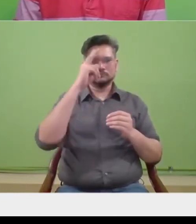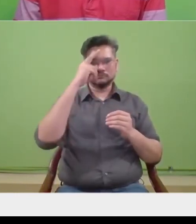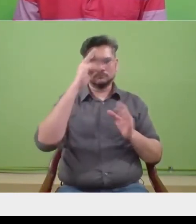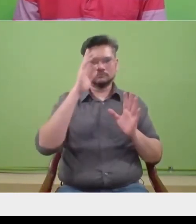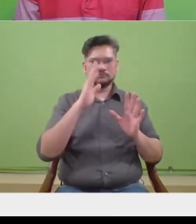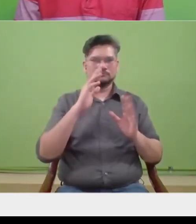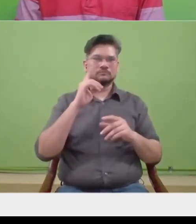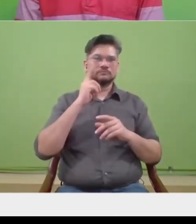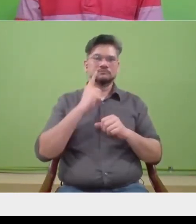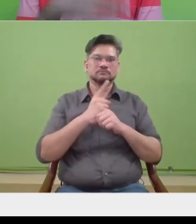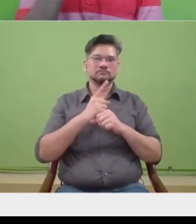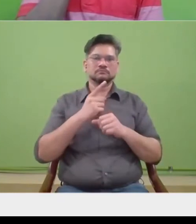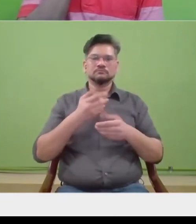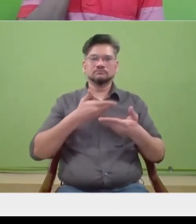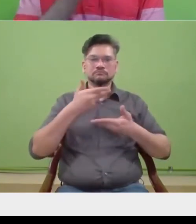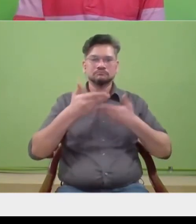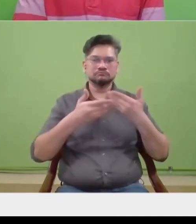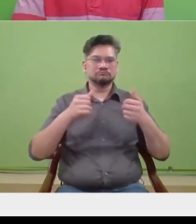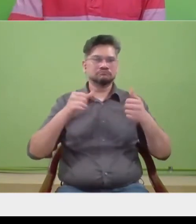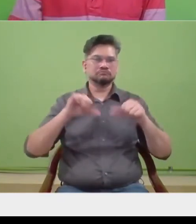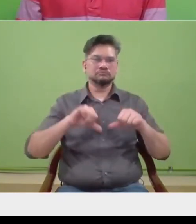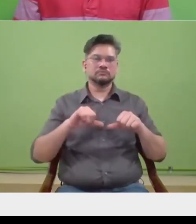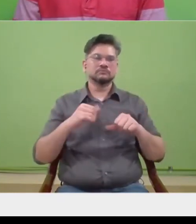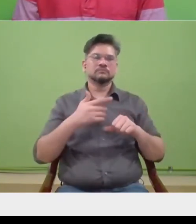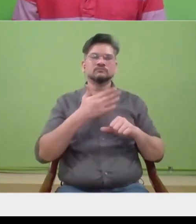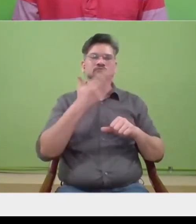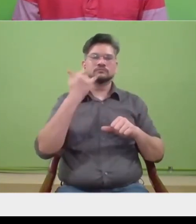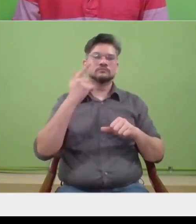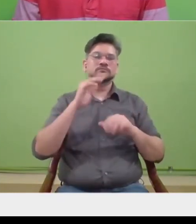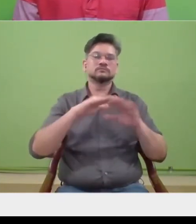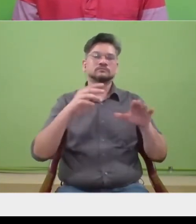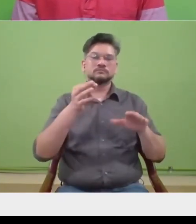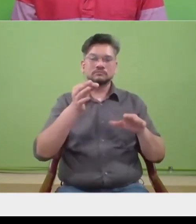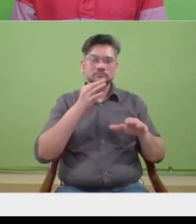teach because they would not be able to hear what the student is asking but that is actually